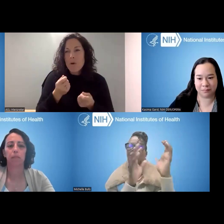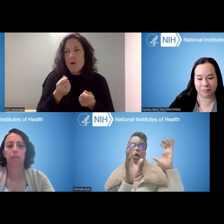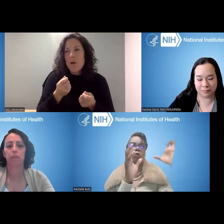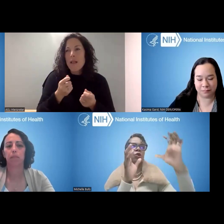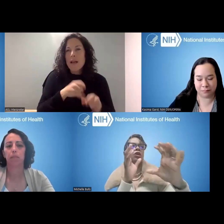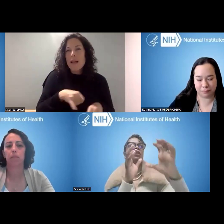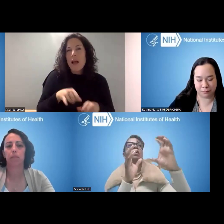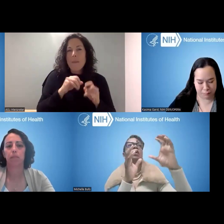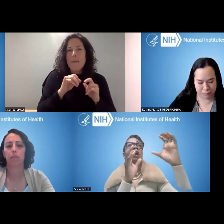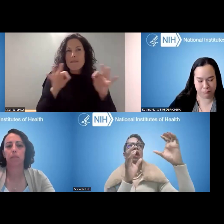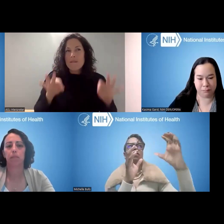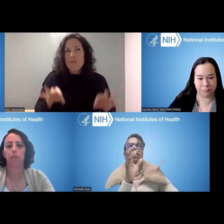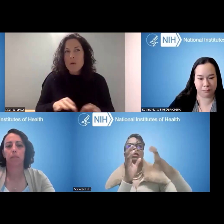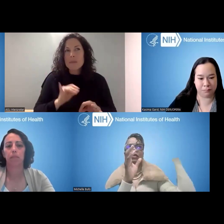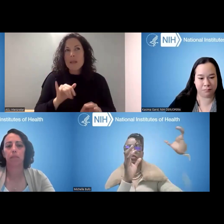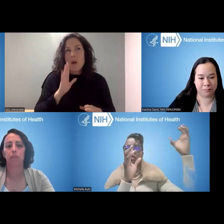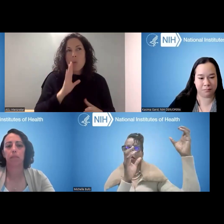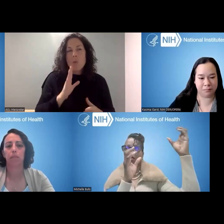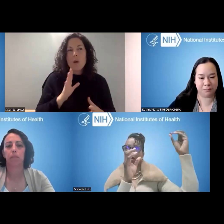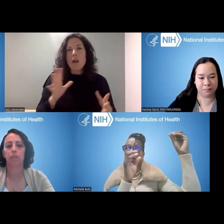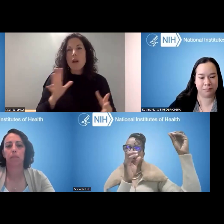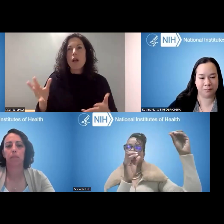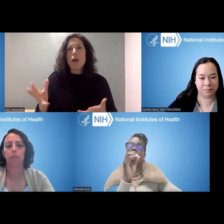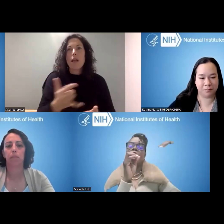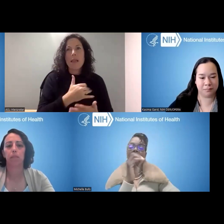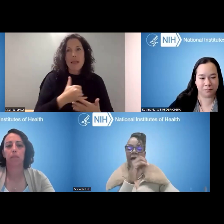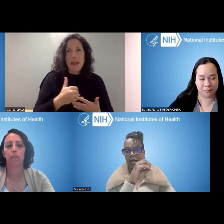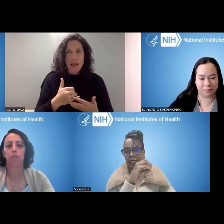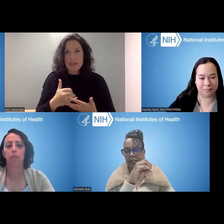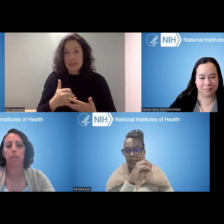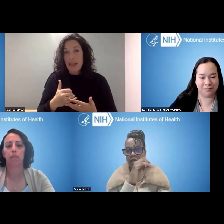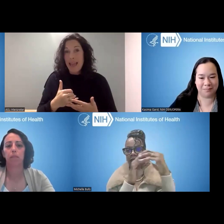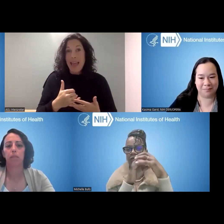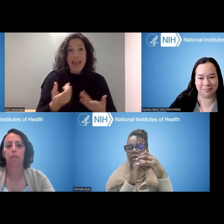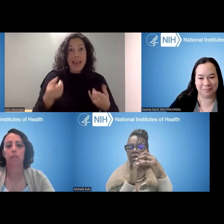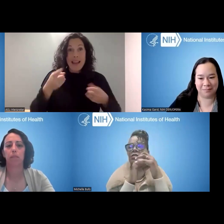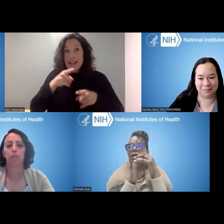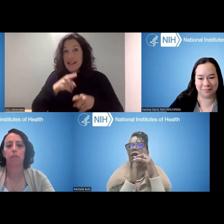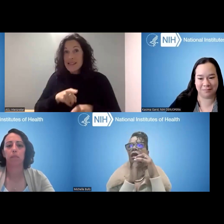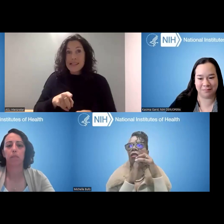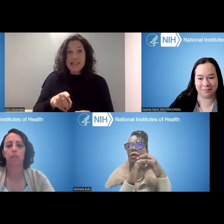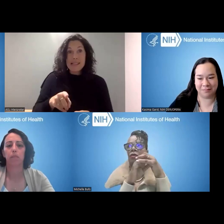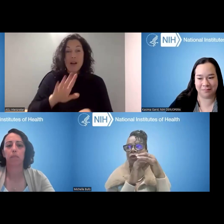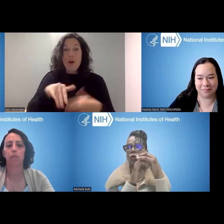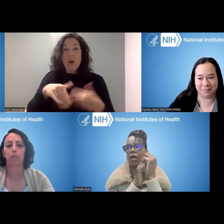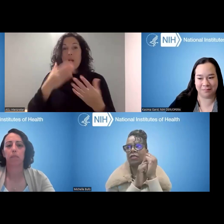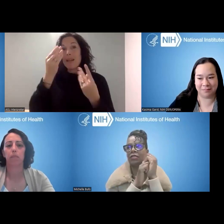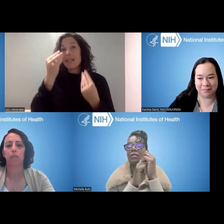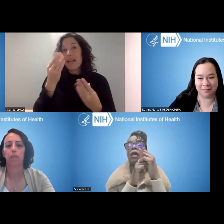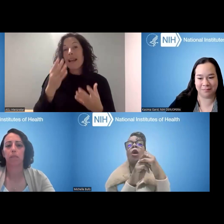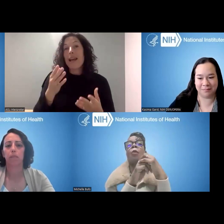that would collect and harmonize the data element requests,